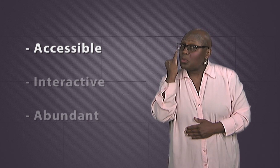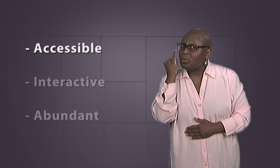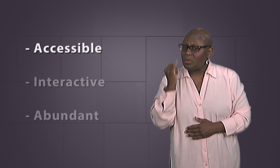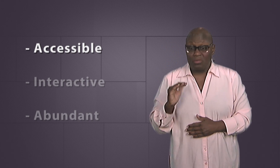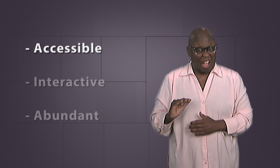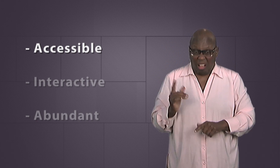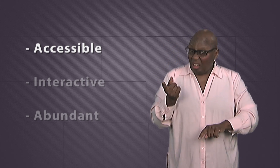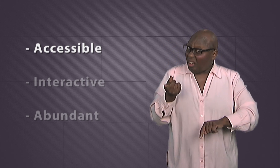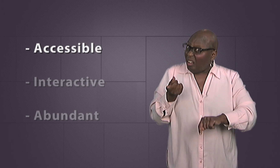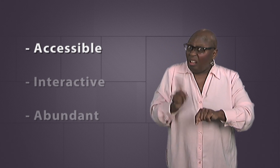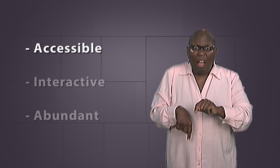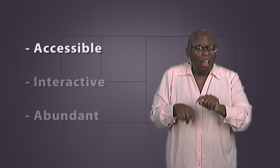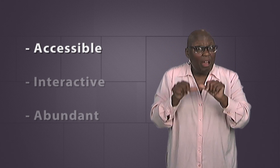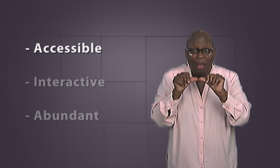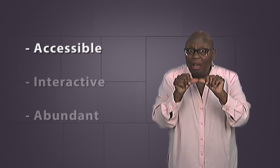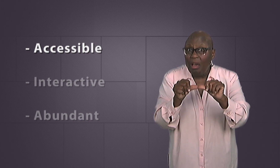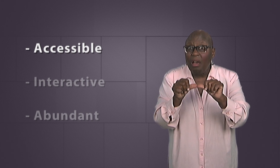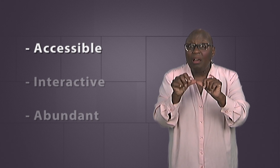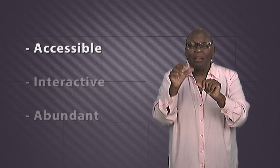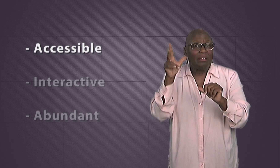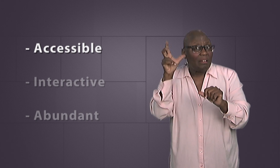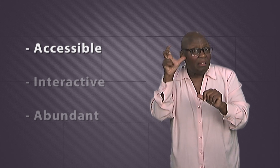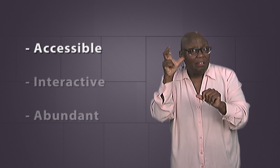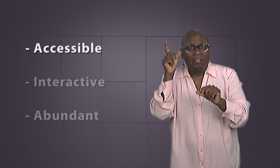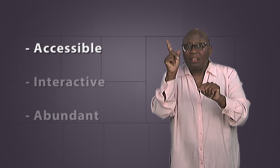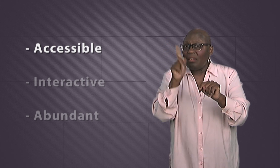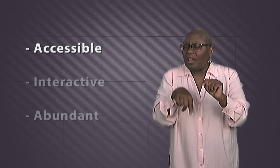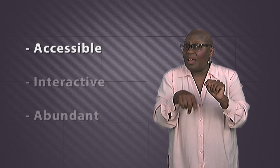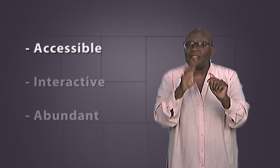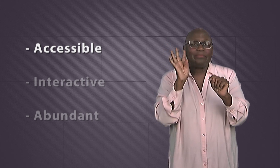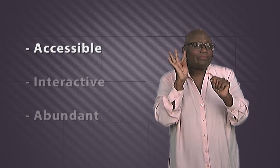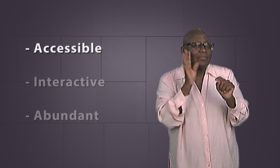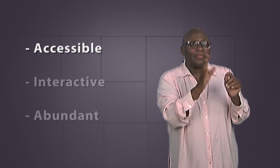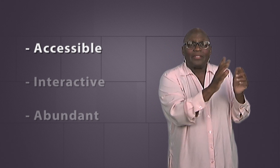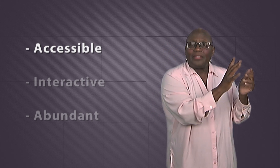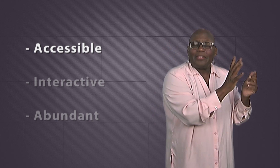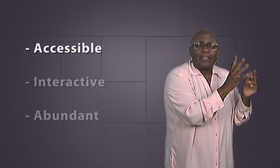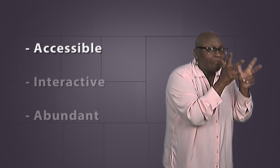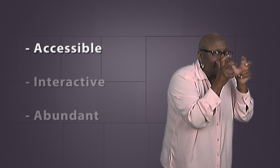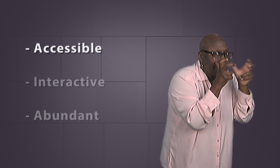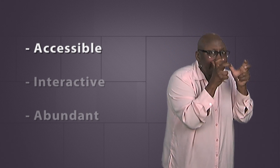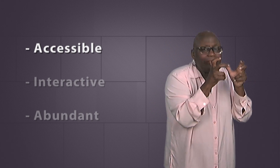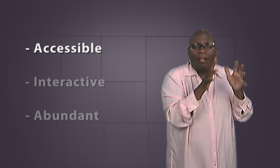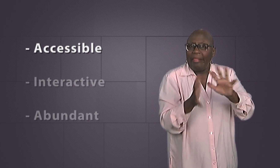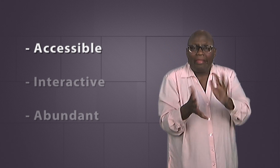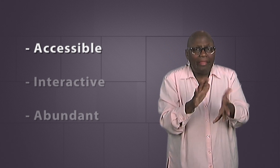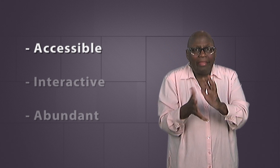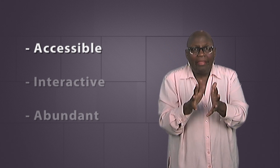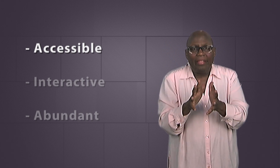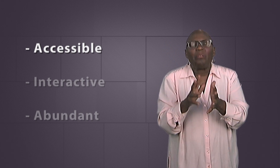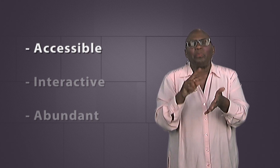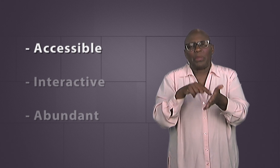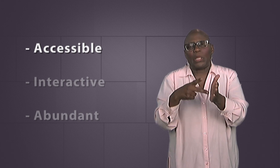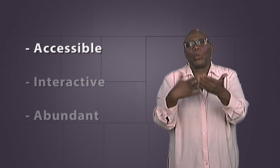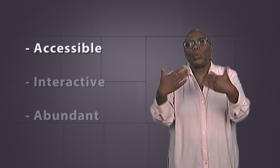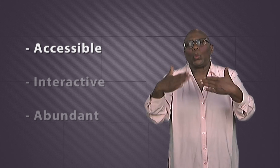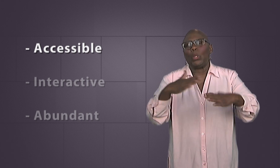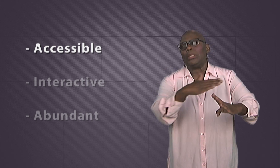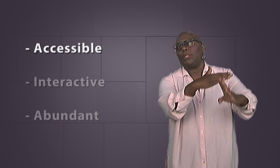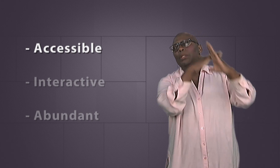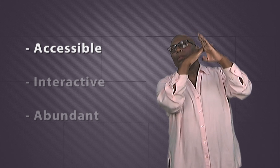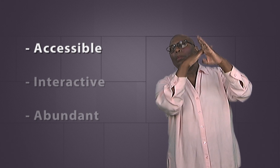Doing so inconsistently creates a barrier